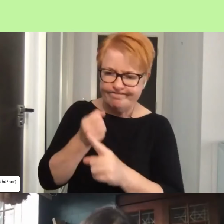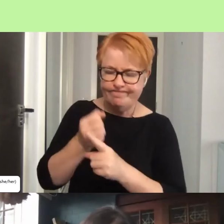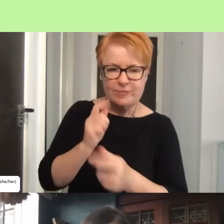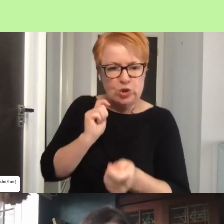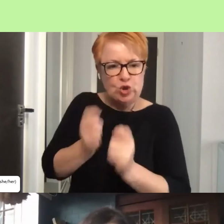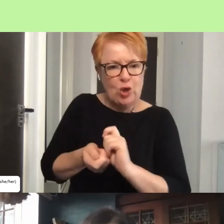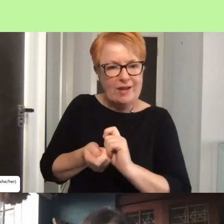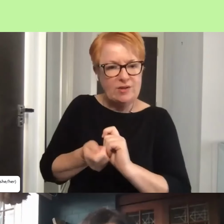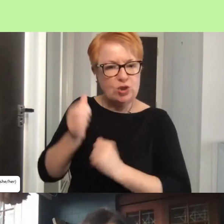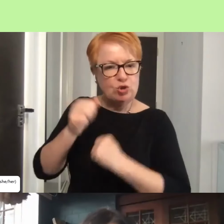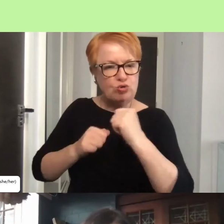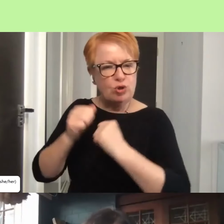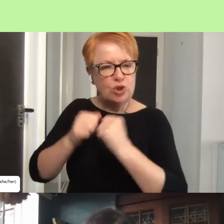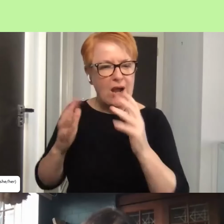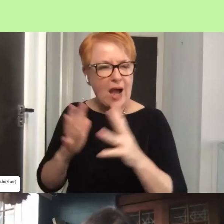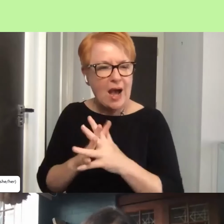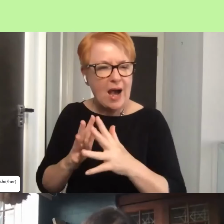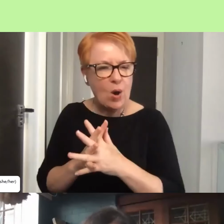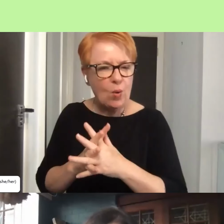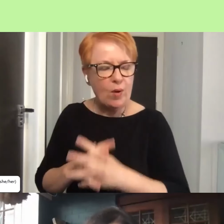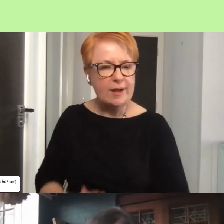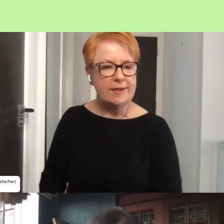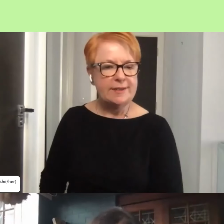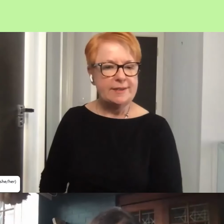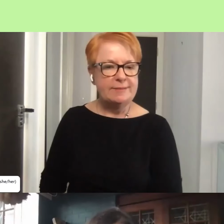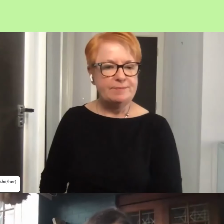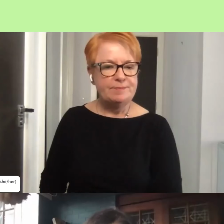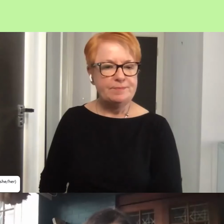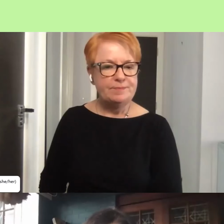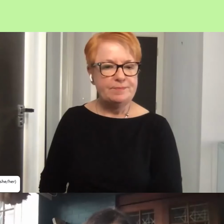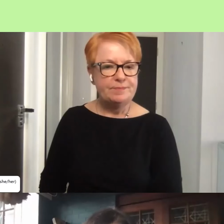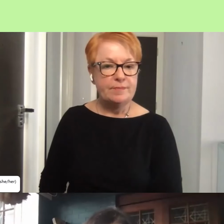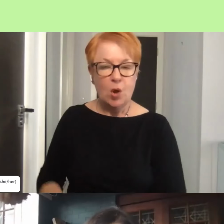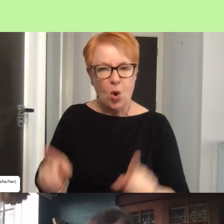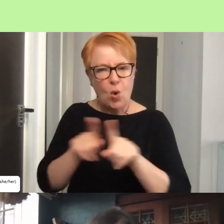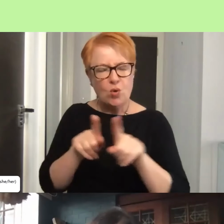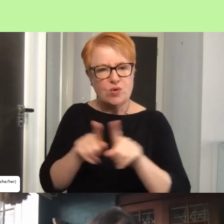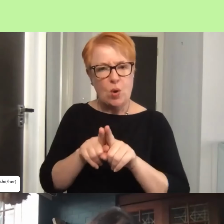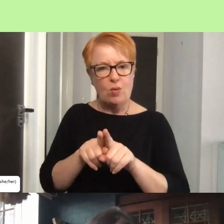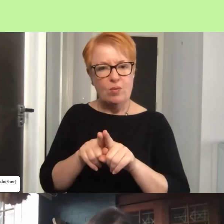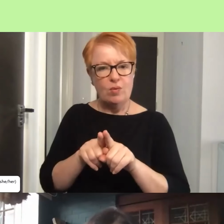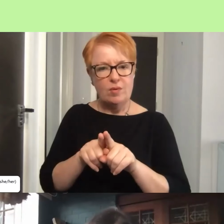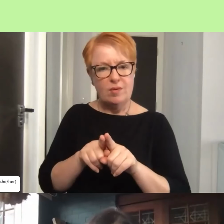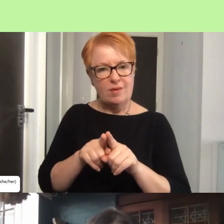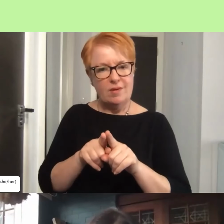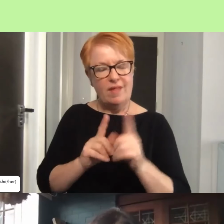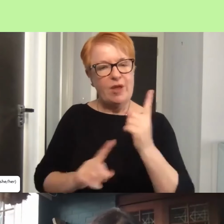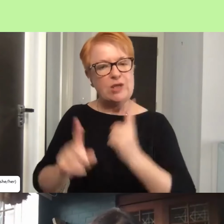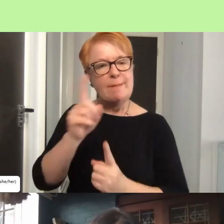structure, and about how this symposium addressed some of those common challenges